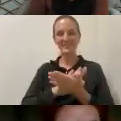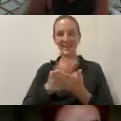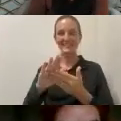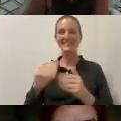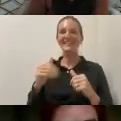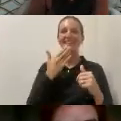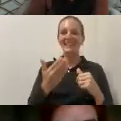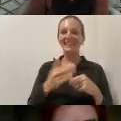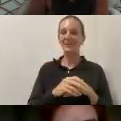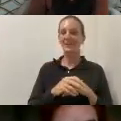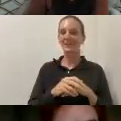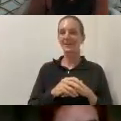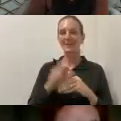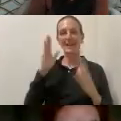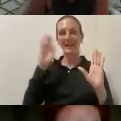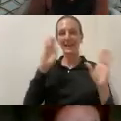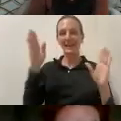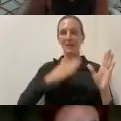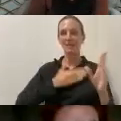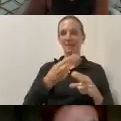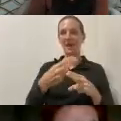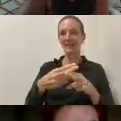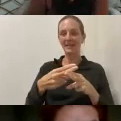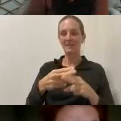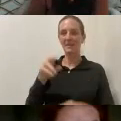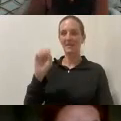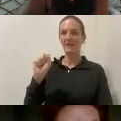Well [Indigenous language] my name is Sekwanahcahk which means spring spirit in Cree.